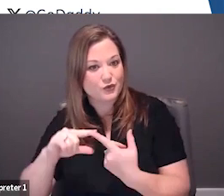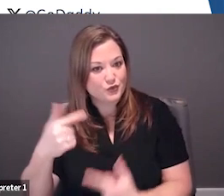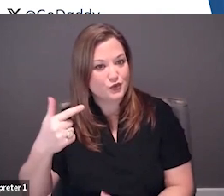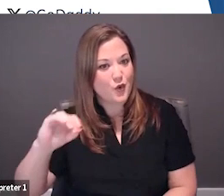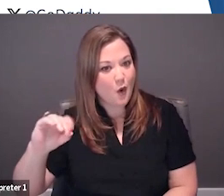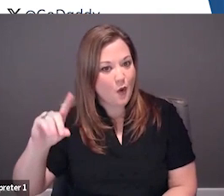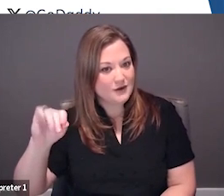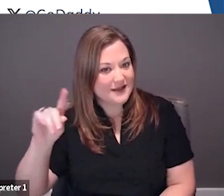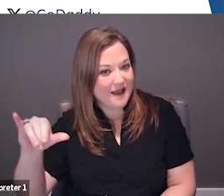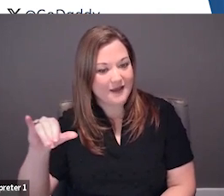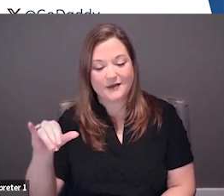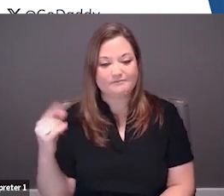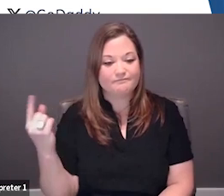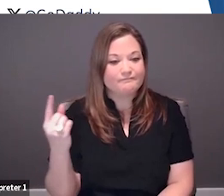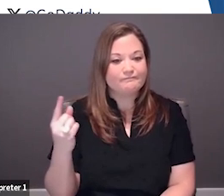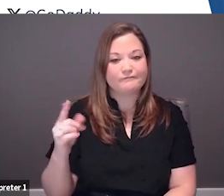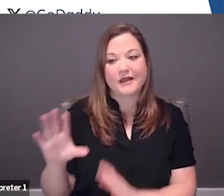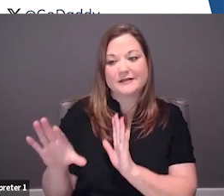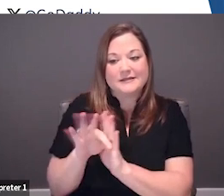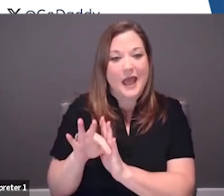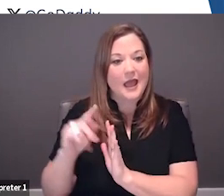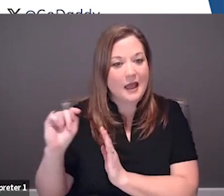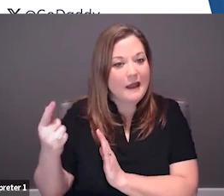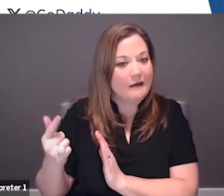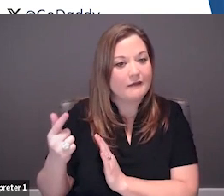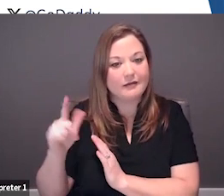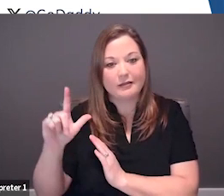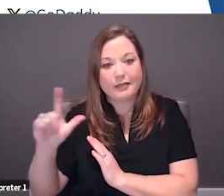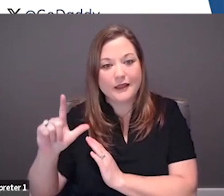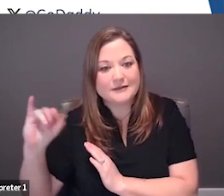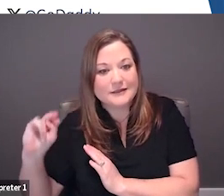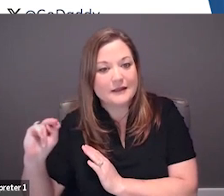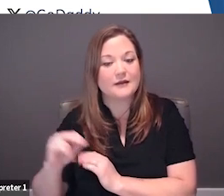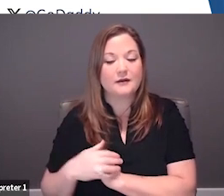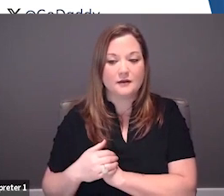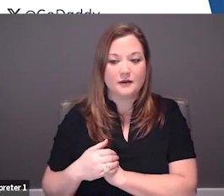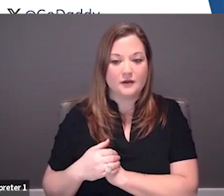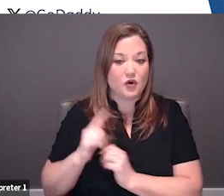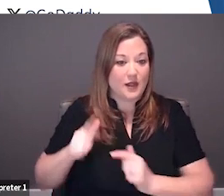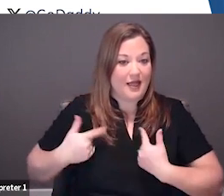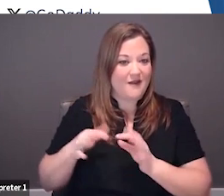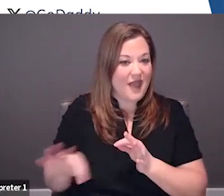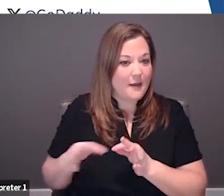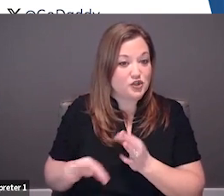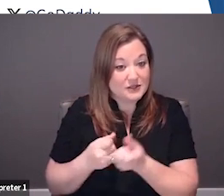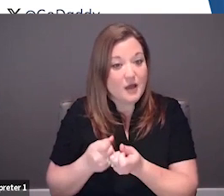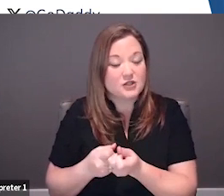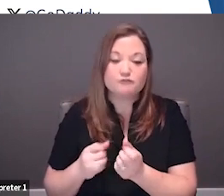or tag them in a LinkedIn message and thank them for a live caption sponsoring, you can tag them at GoDaddy.